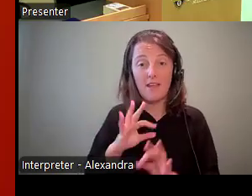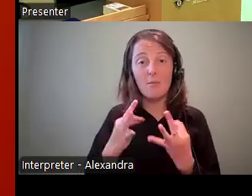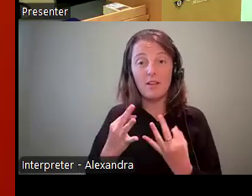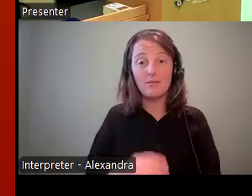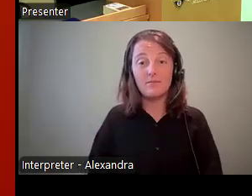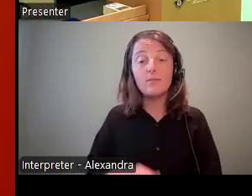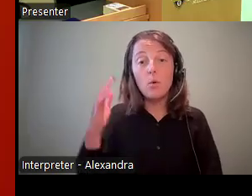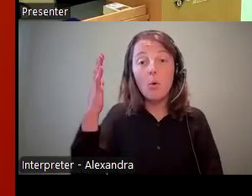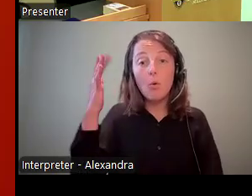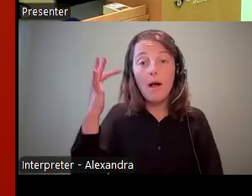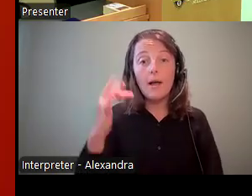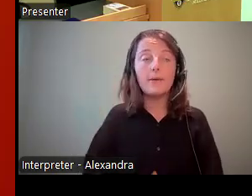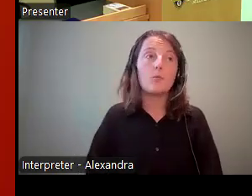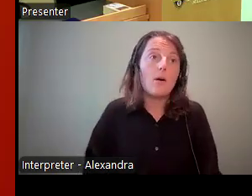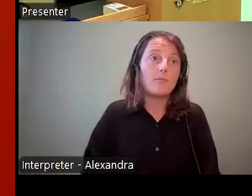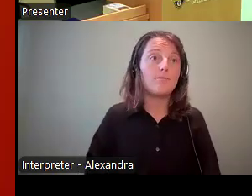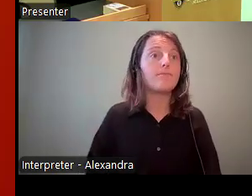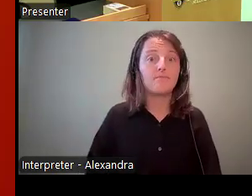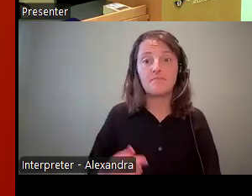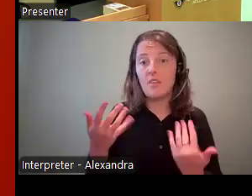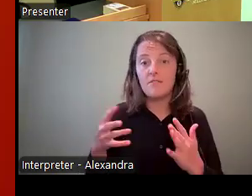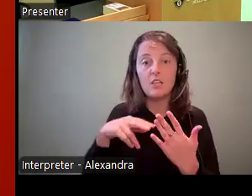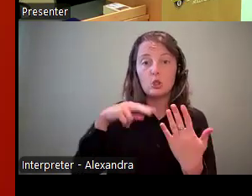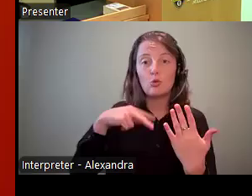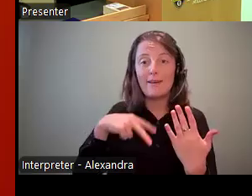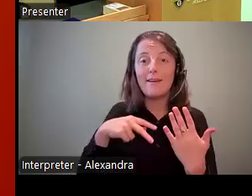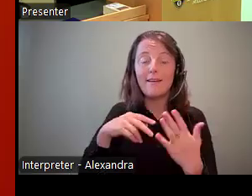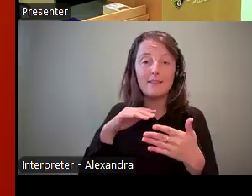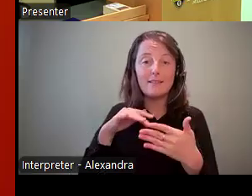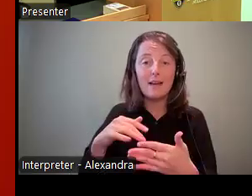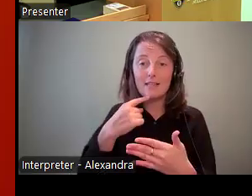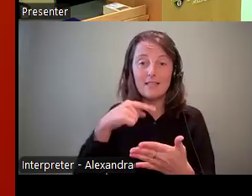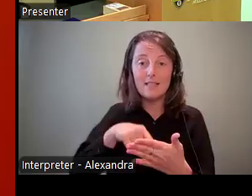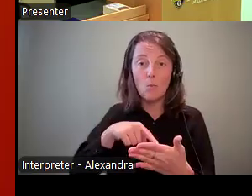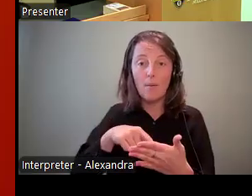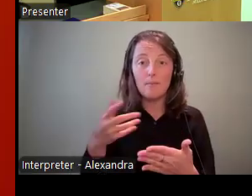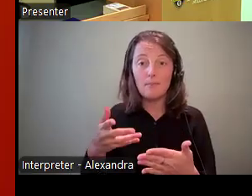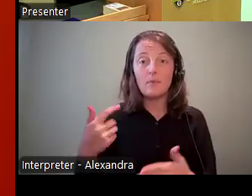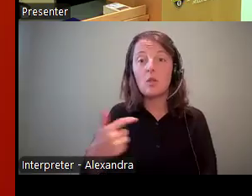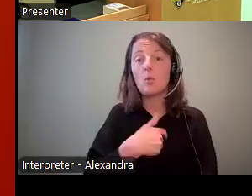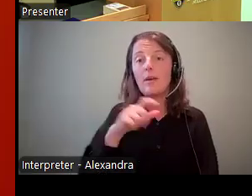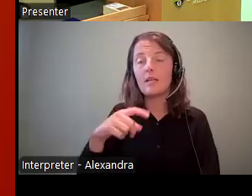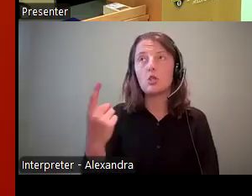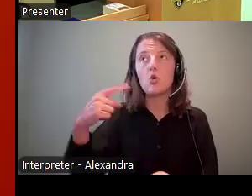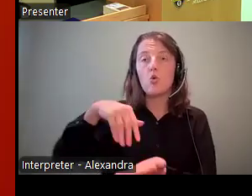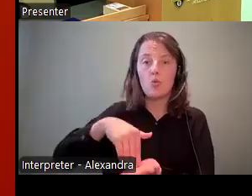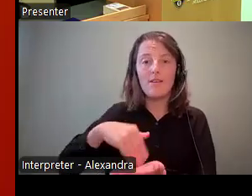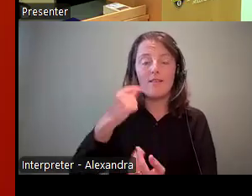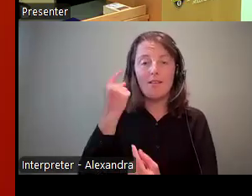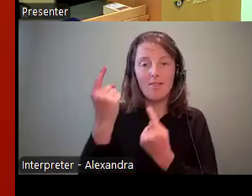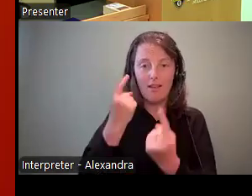I've read some studies that suggest that we need to rethink the questions that are asked so that